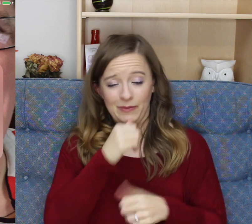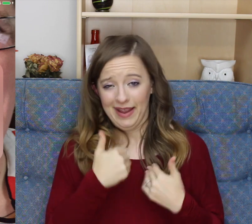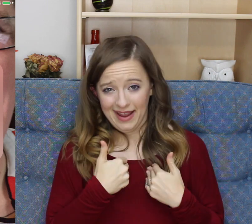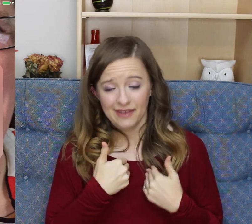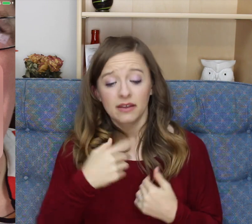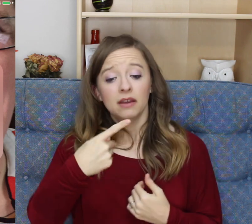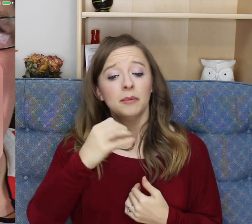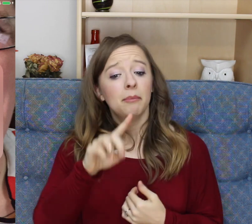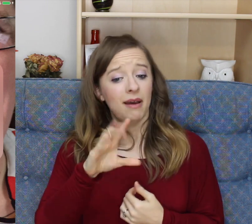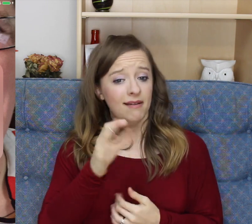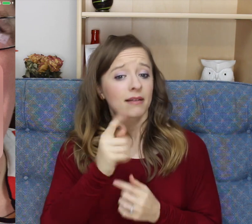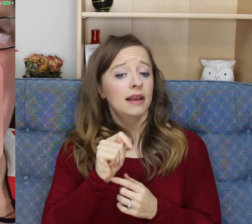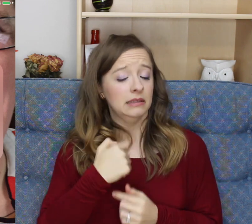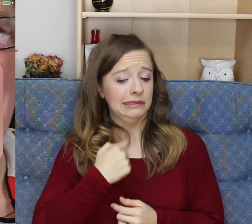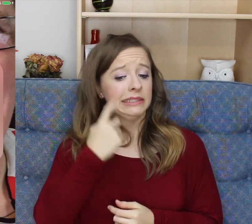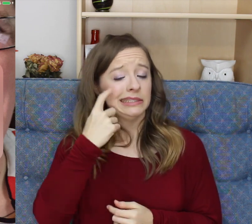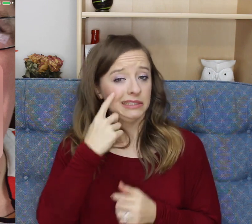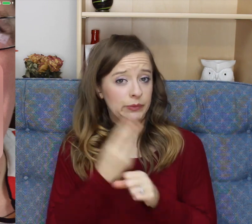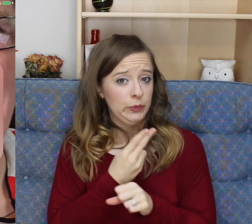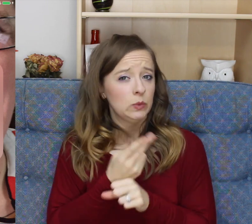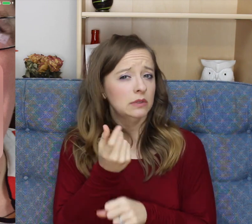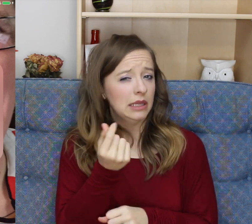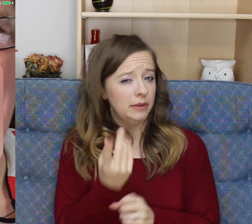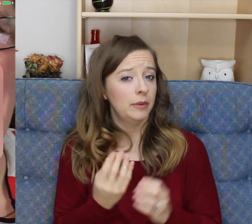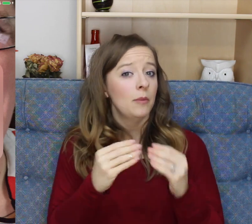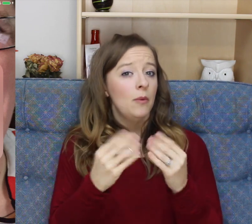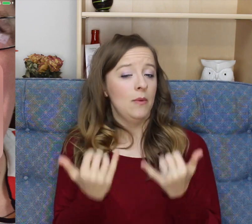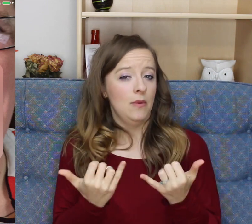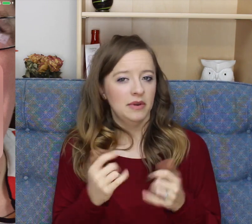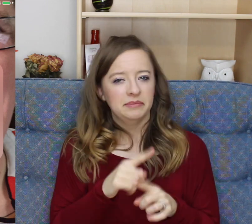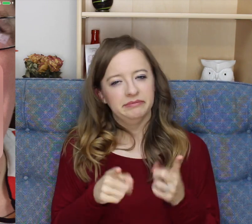which I don't have one. Podcast I actually have been using